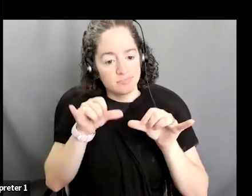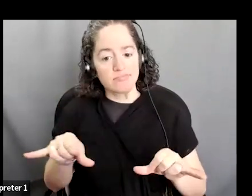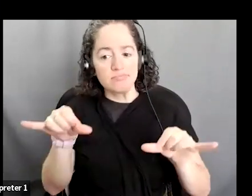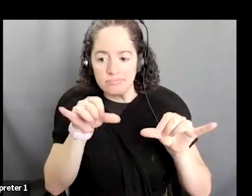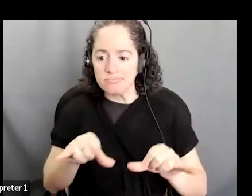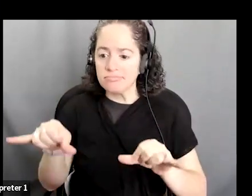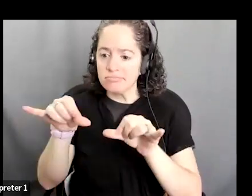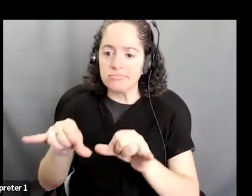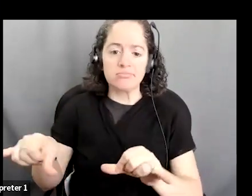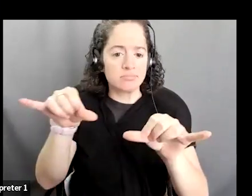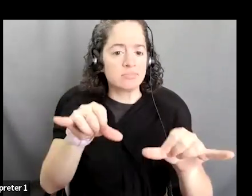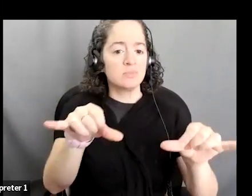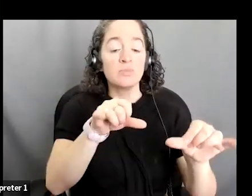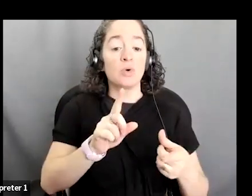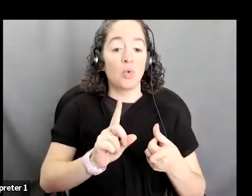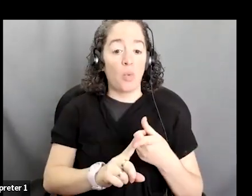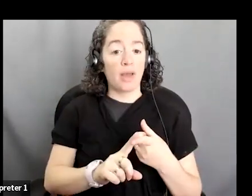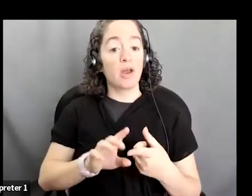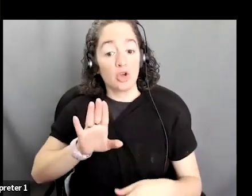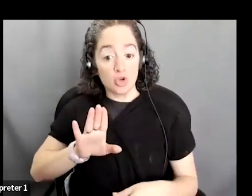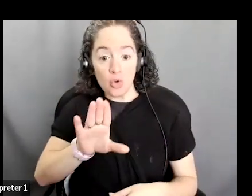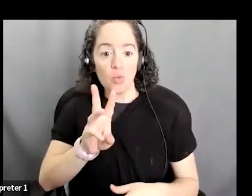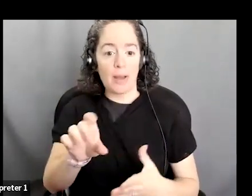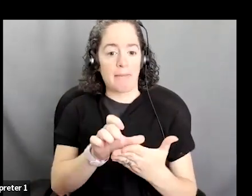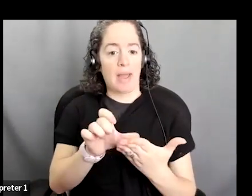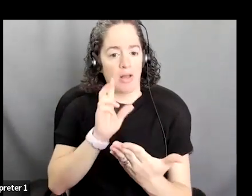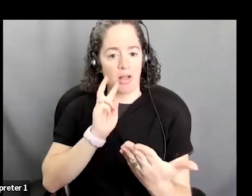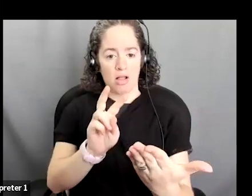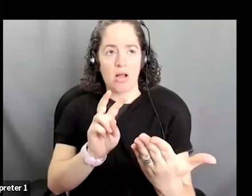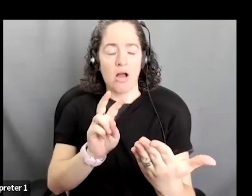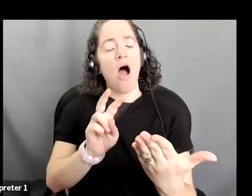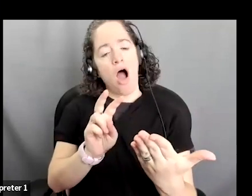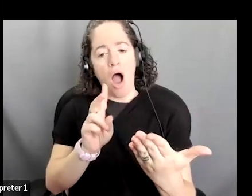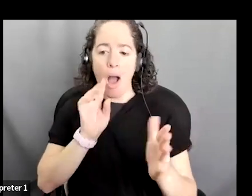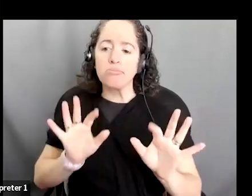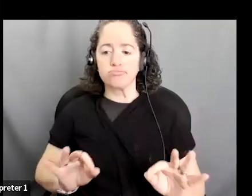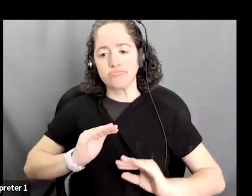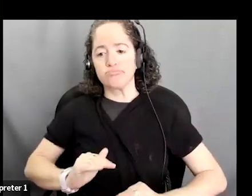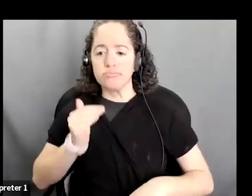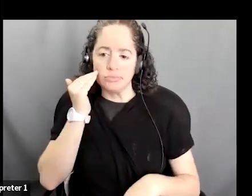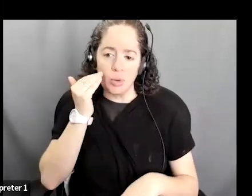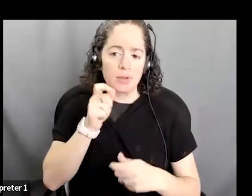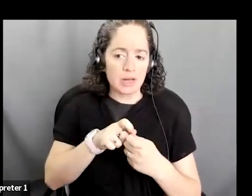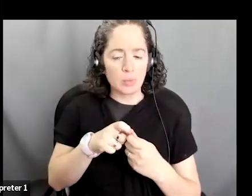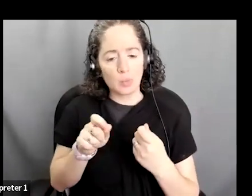When they see that same pattern on your site, they feel comfortable. They feel like, oh, I know exactly what I'm supposed to do.